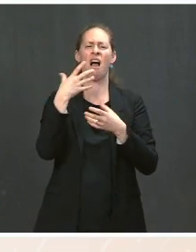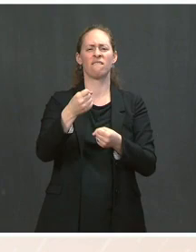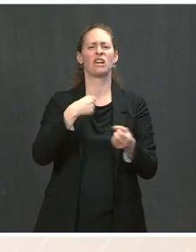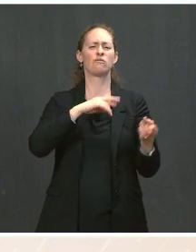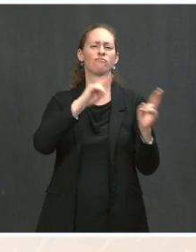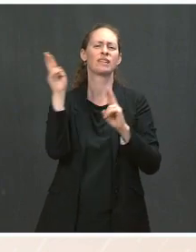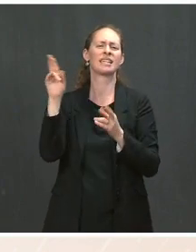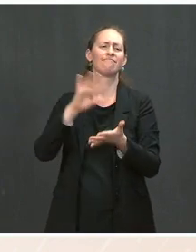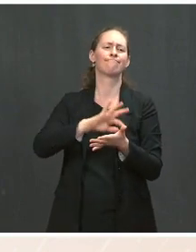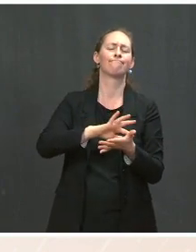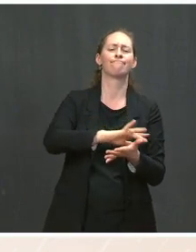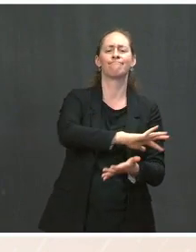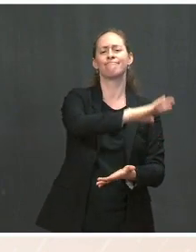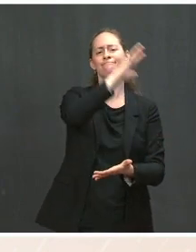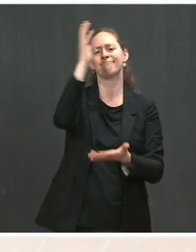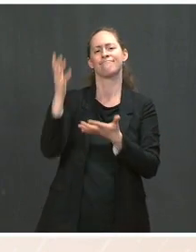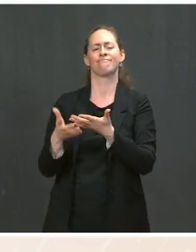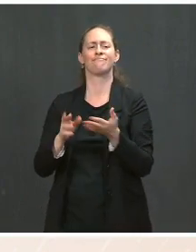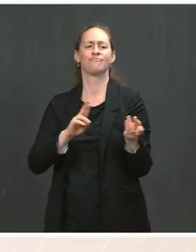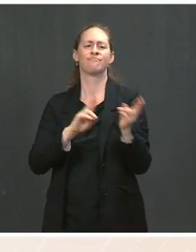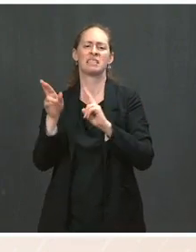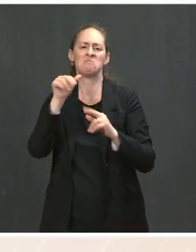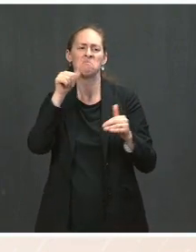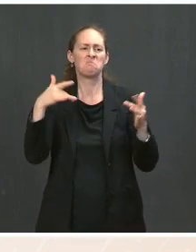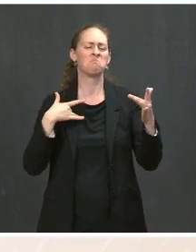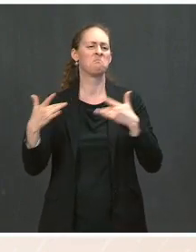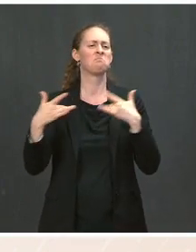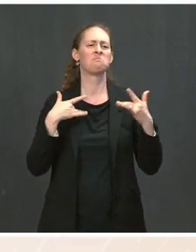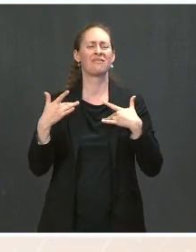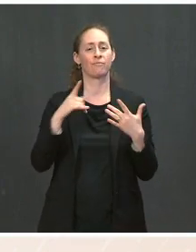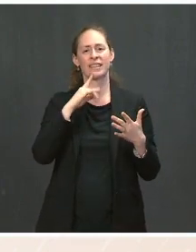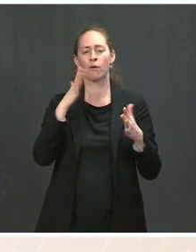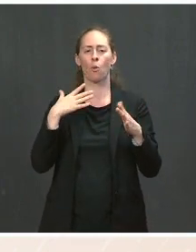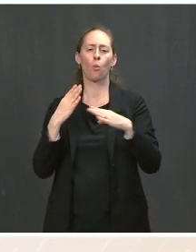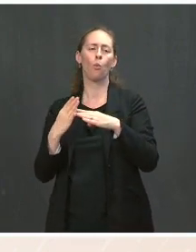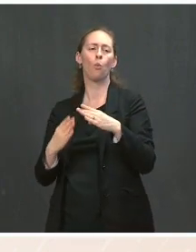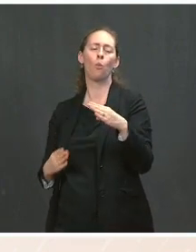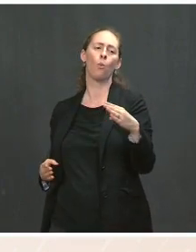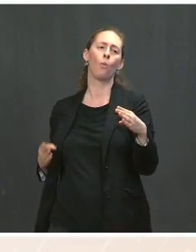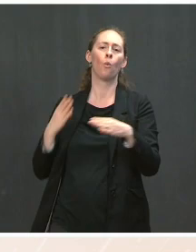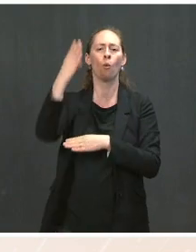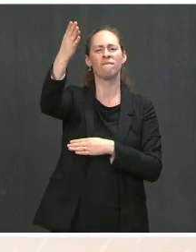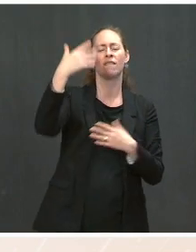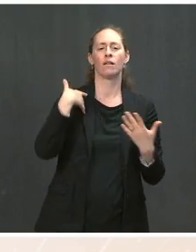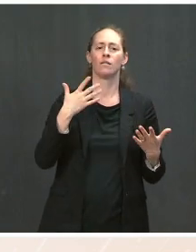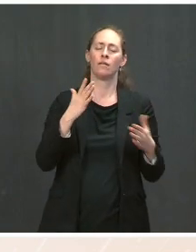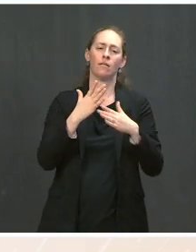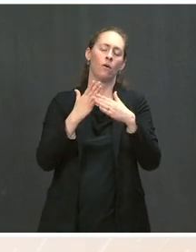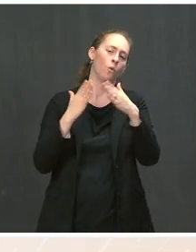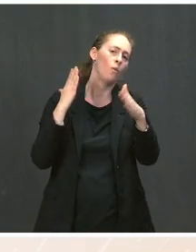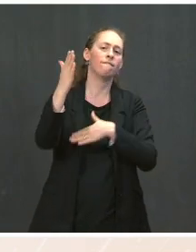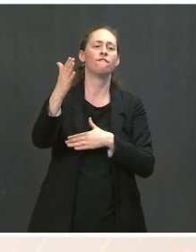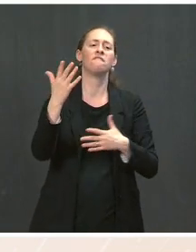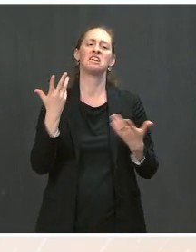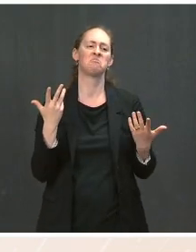We -- because we are overprepared and oversupplied, we remain confident in that. We've also seen, as I noted at the be- --